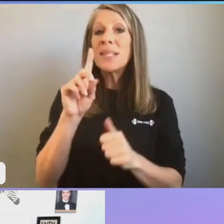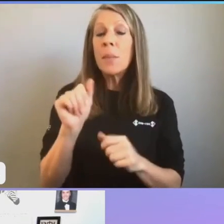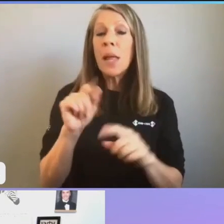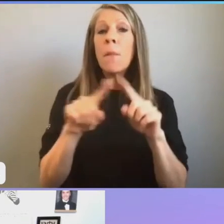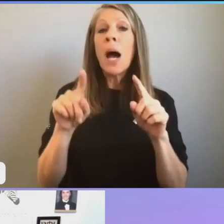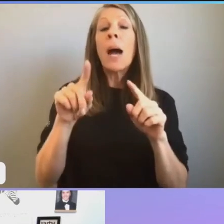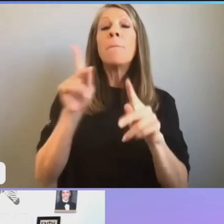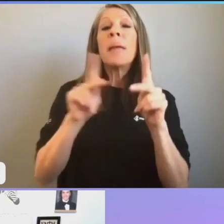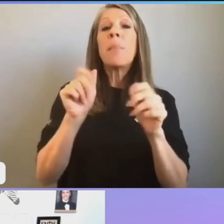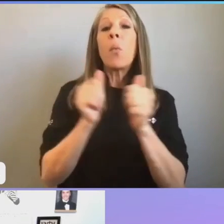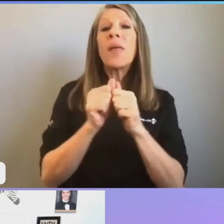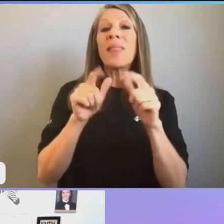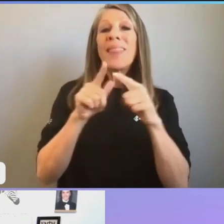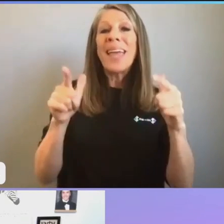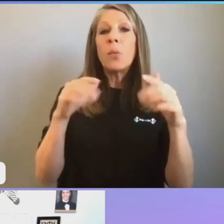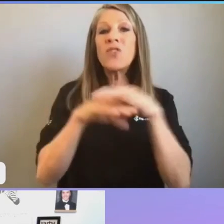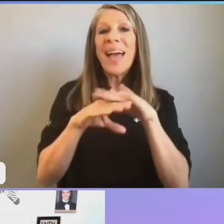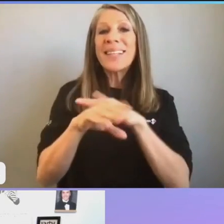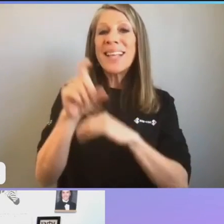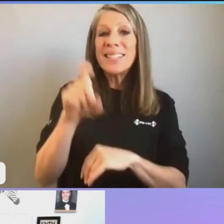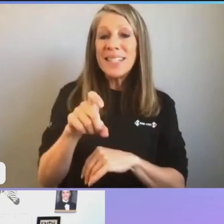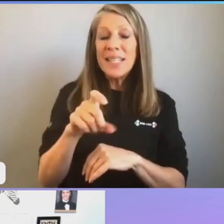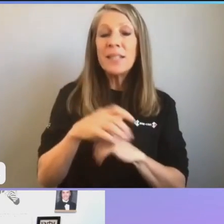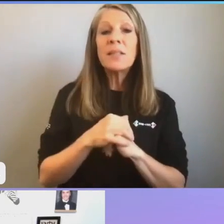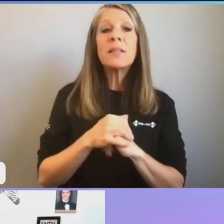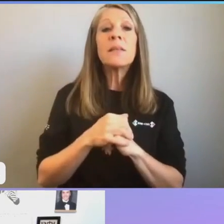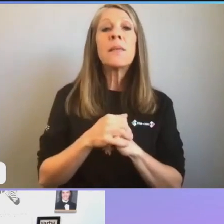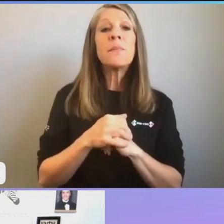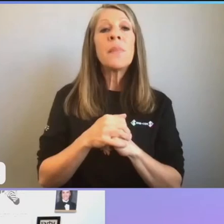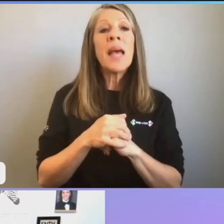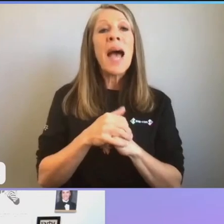on their state information , not just people with